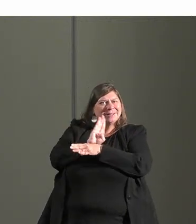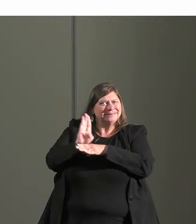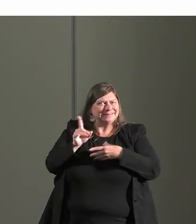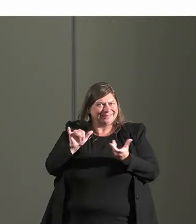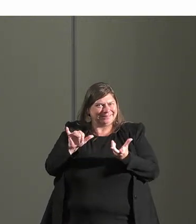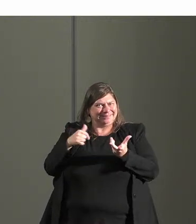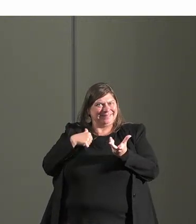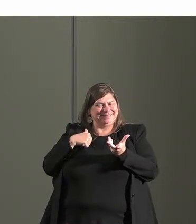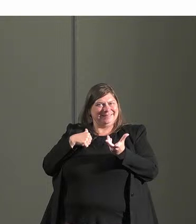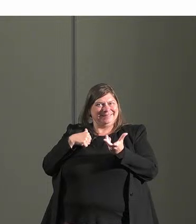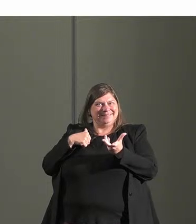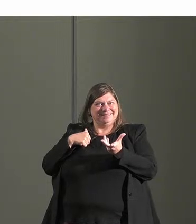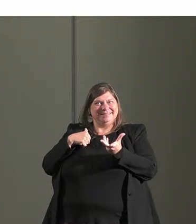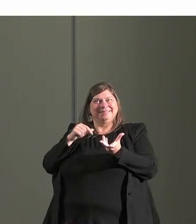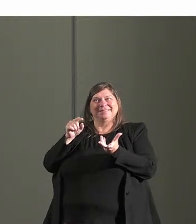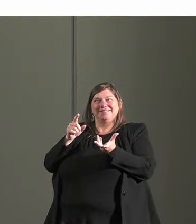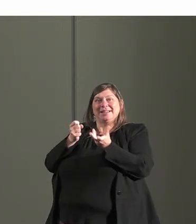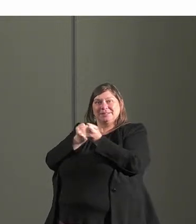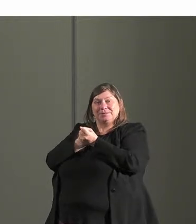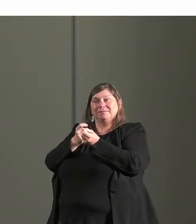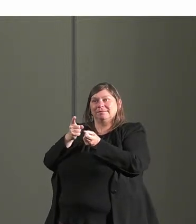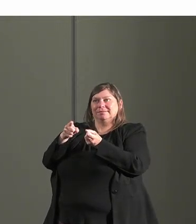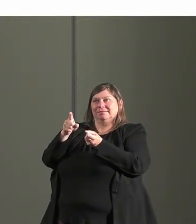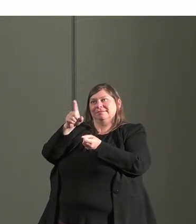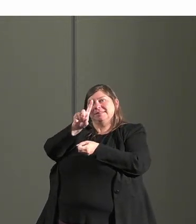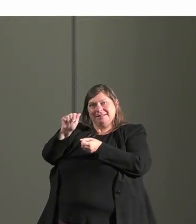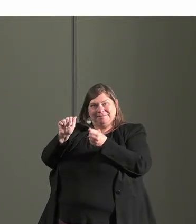person with a disability you do businesses within the community